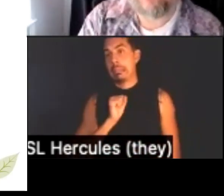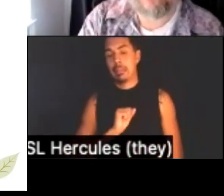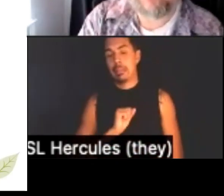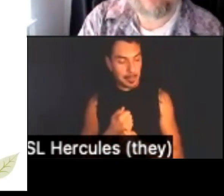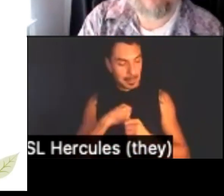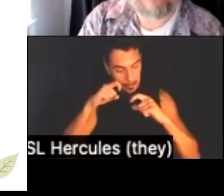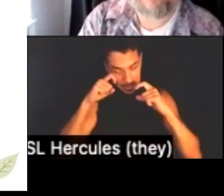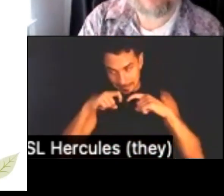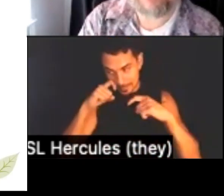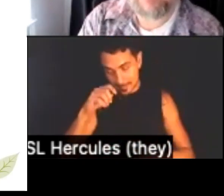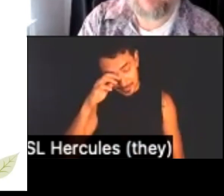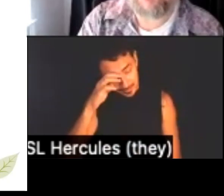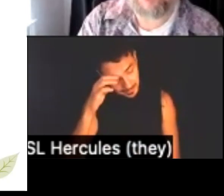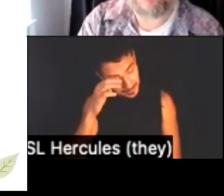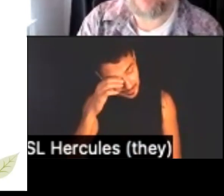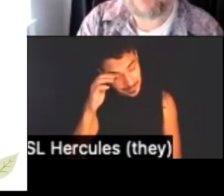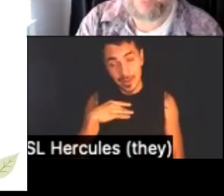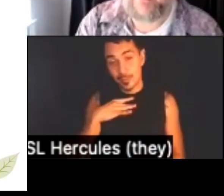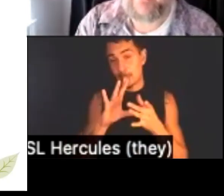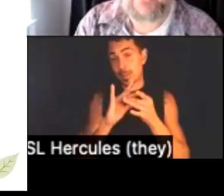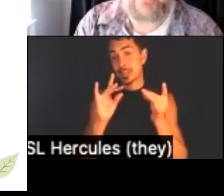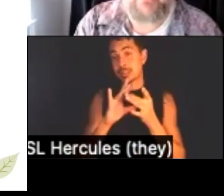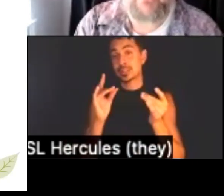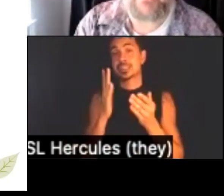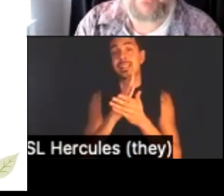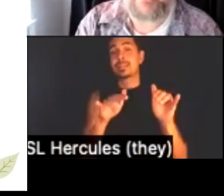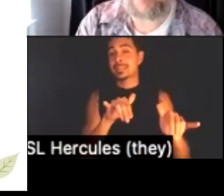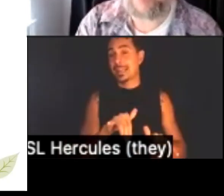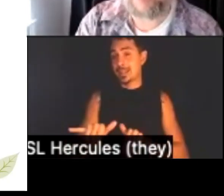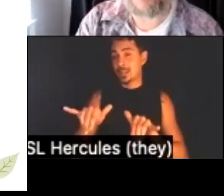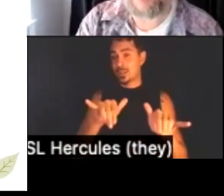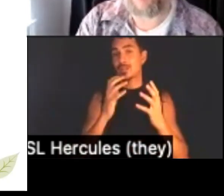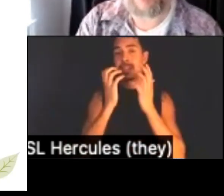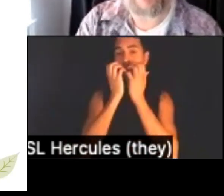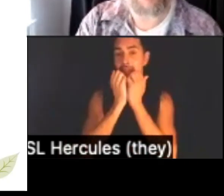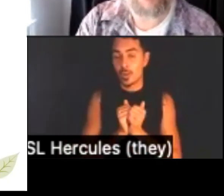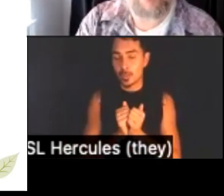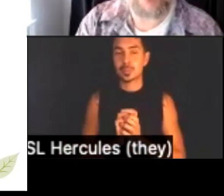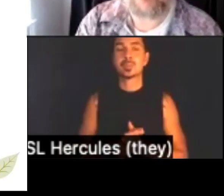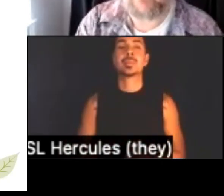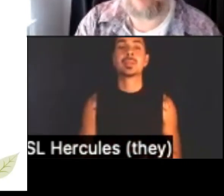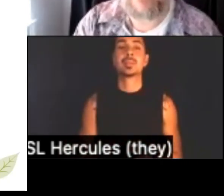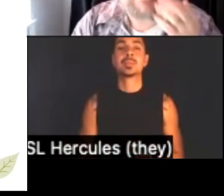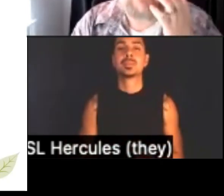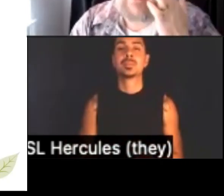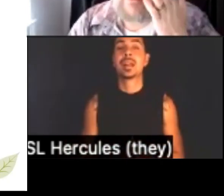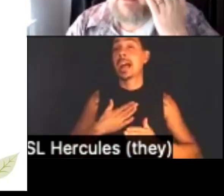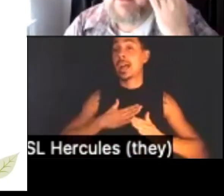So I've mentioned a couple of standards of care as we've moved along. So I encourage folks who are not aware